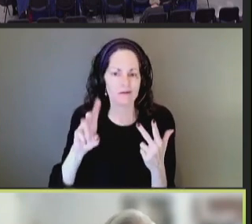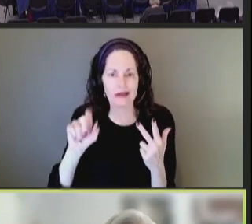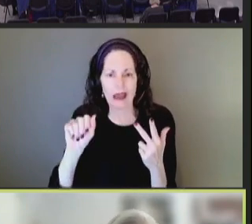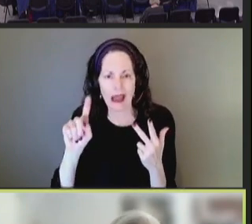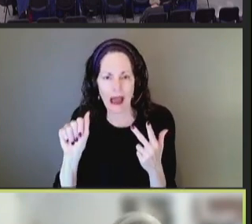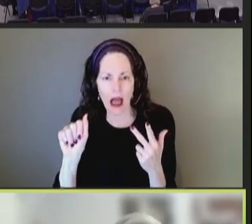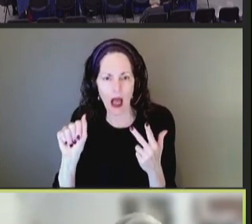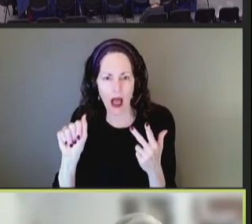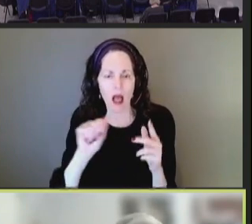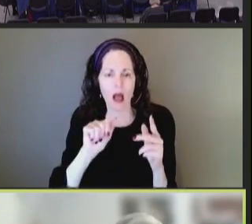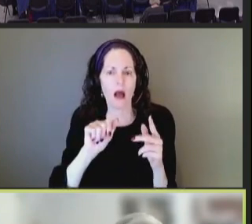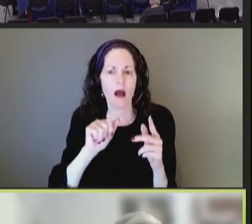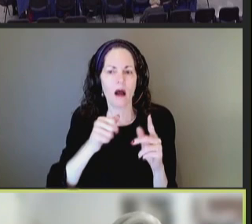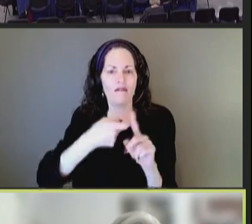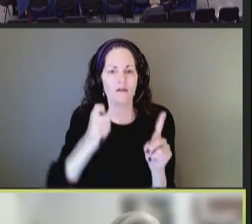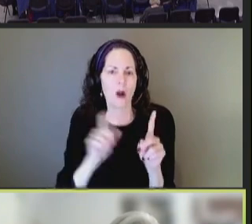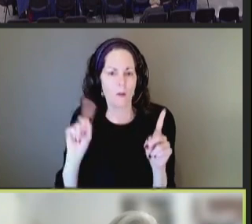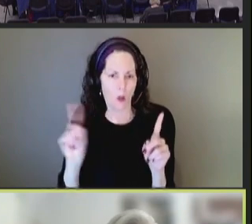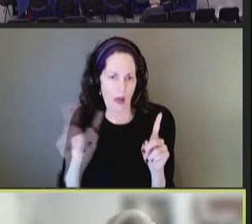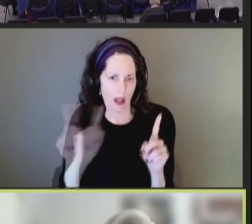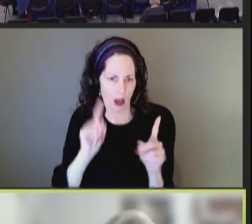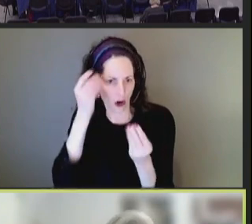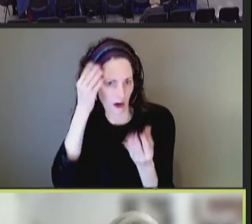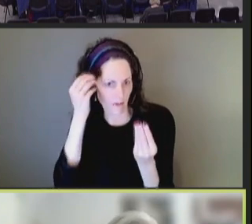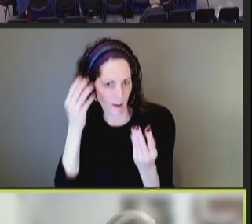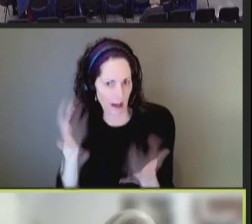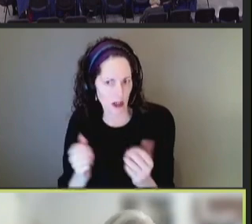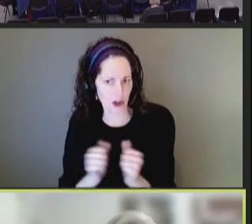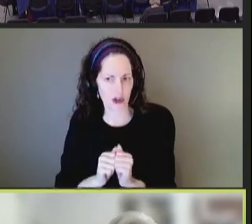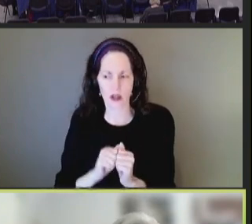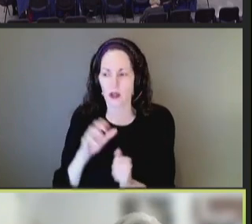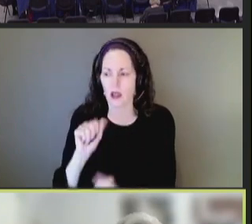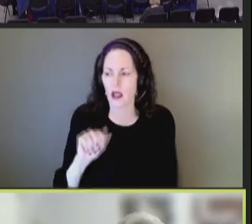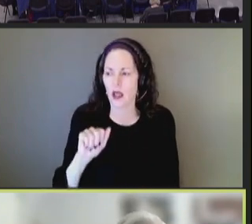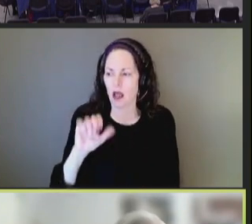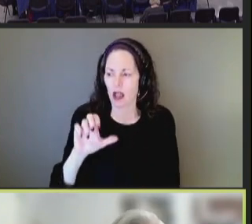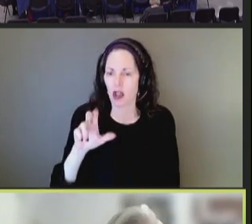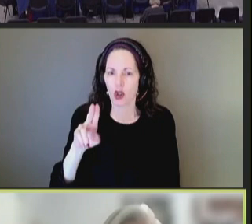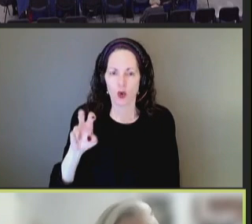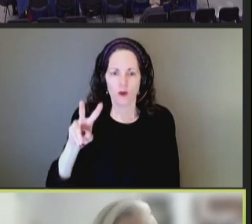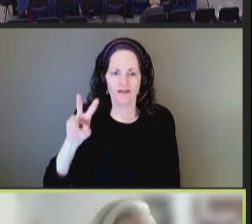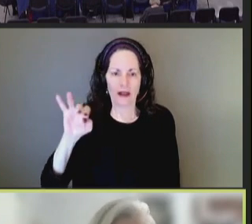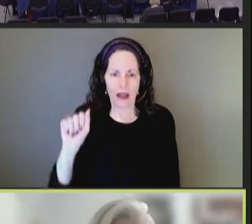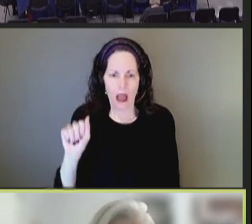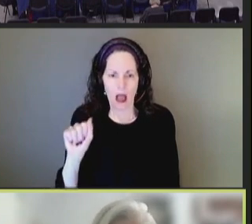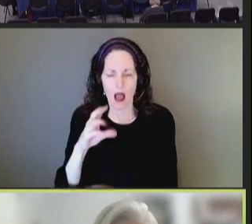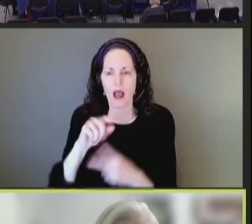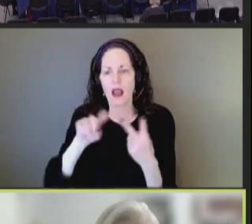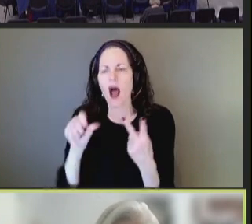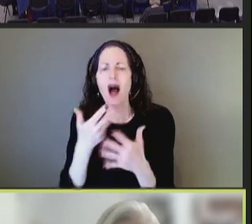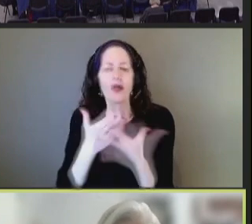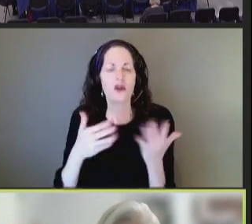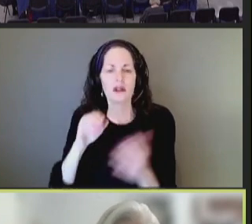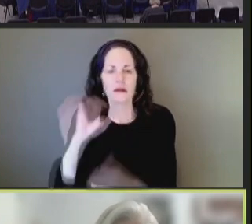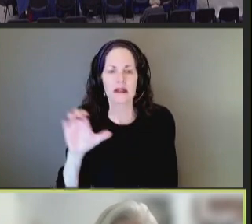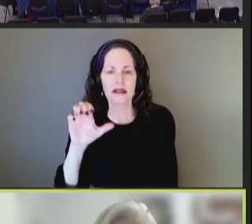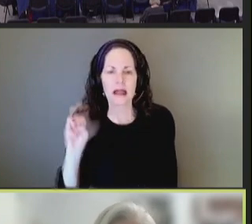immunization information systems, IQVIA or claims data, and also some CMS information as well. So,